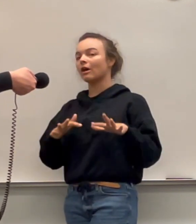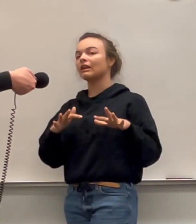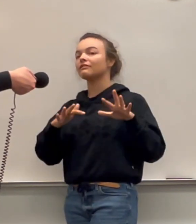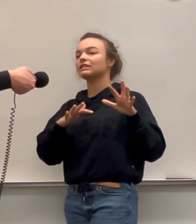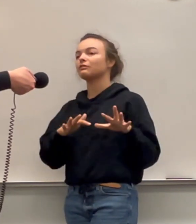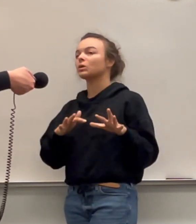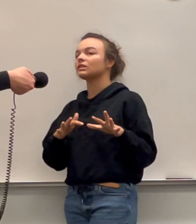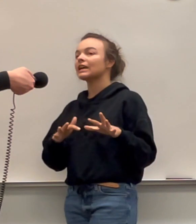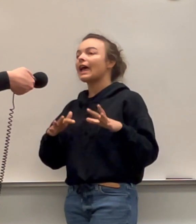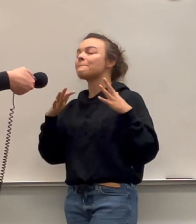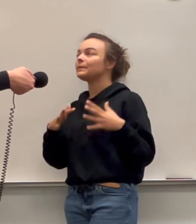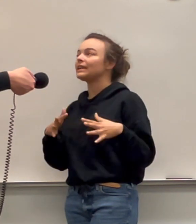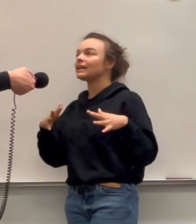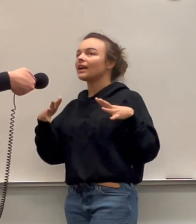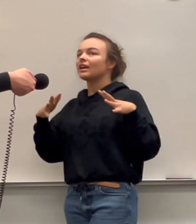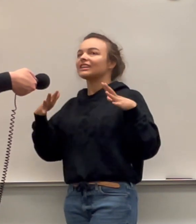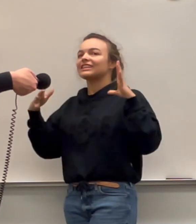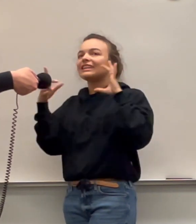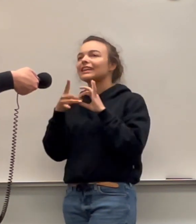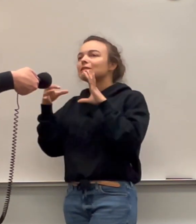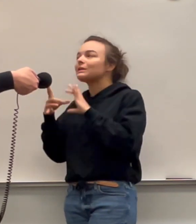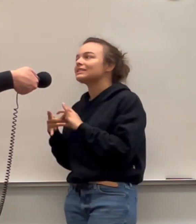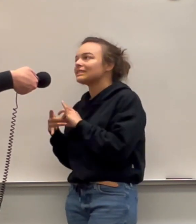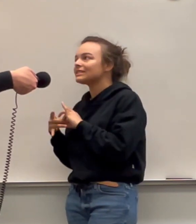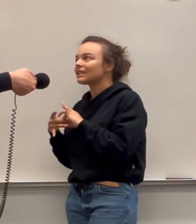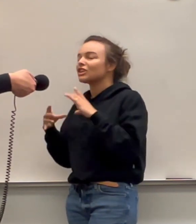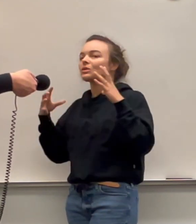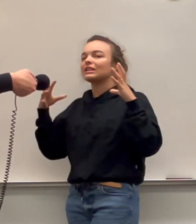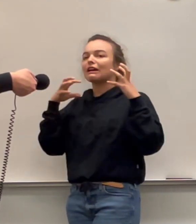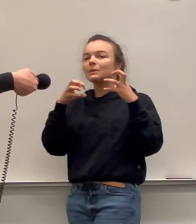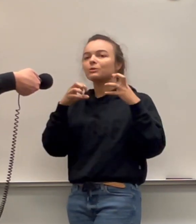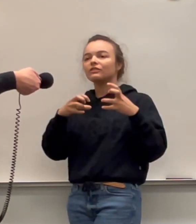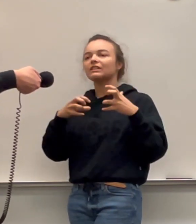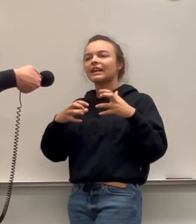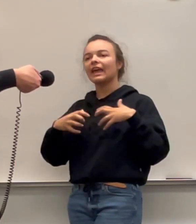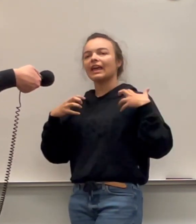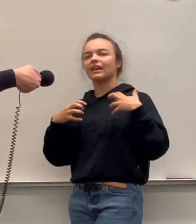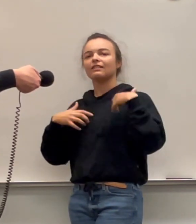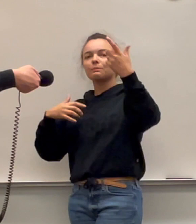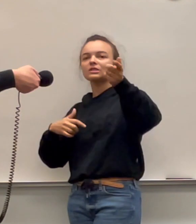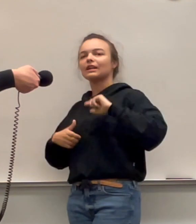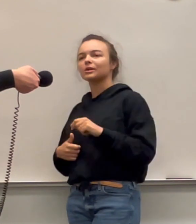a part of the deaf world and be connecting pieces so that deaf people feel like hey that person that